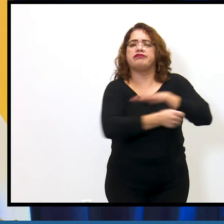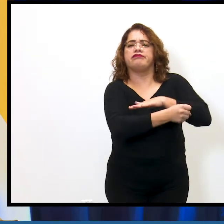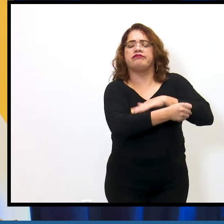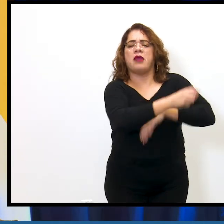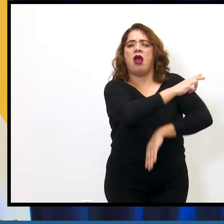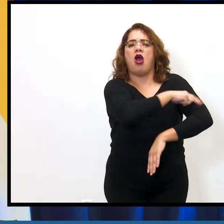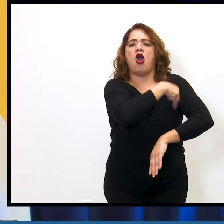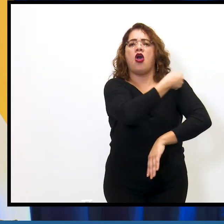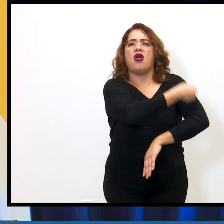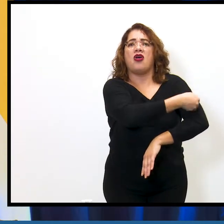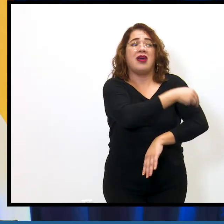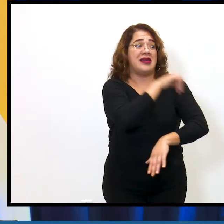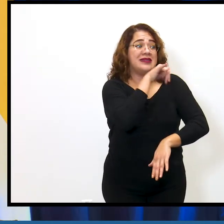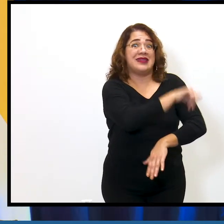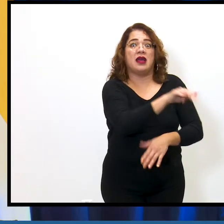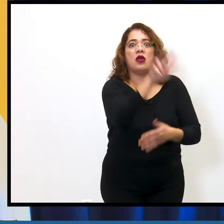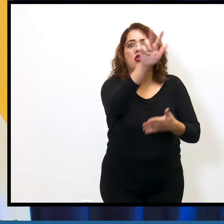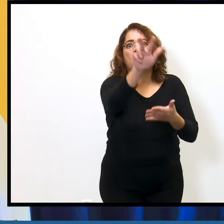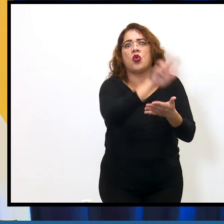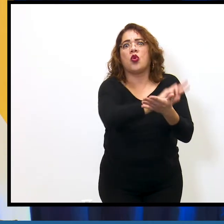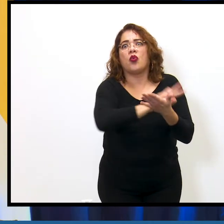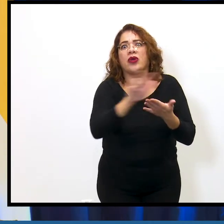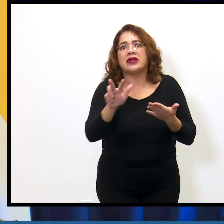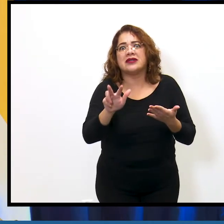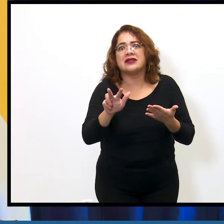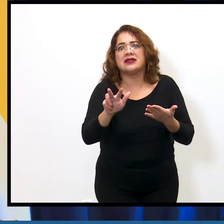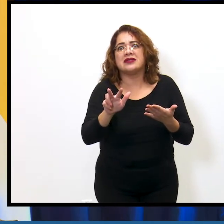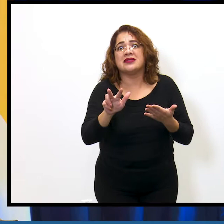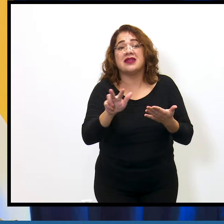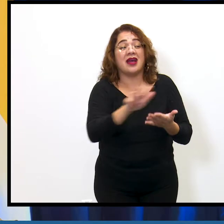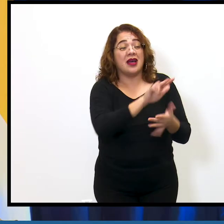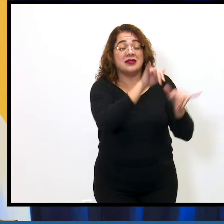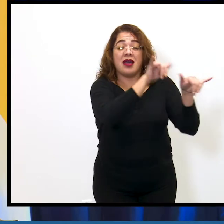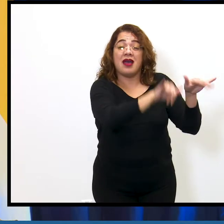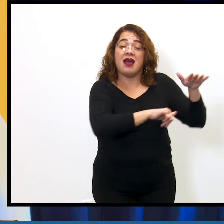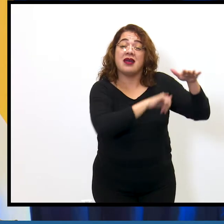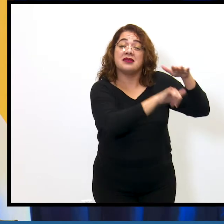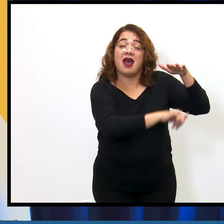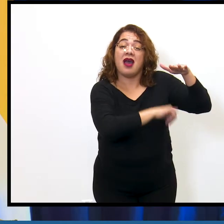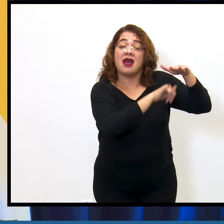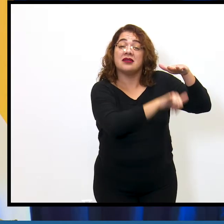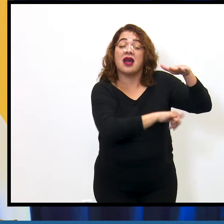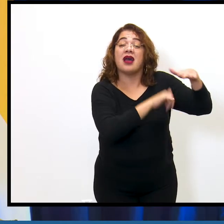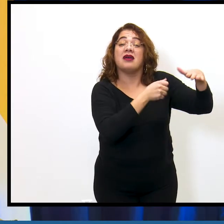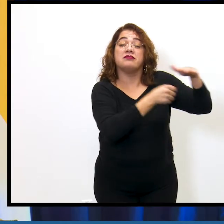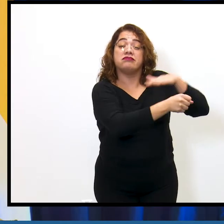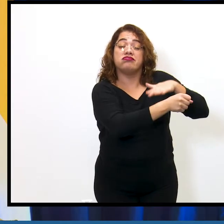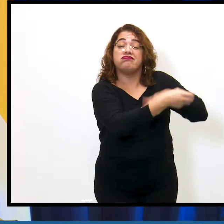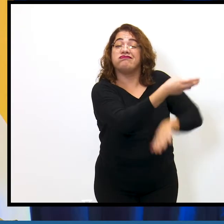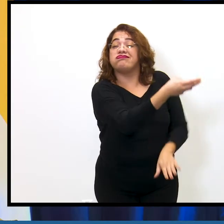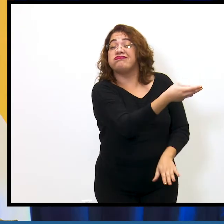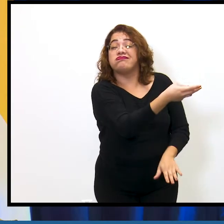for three weeks before passing away and so there is a direct correlation